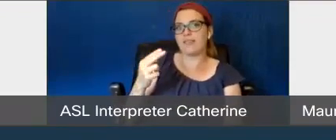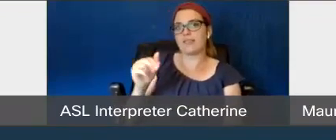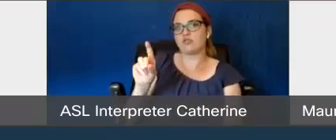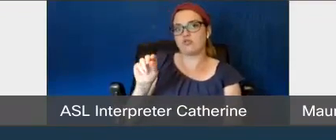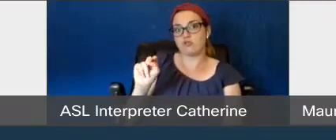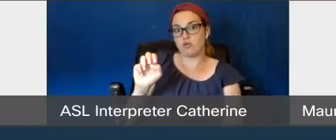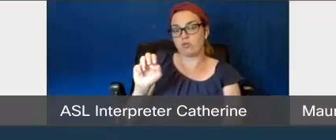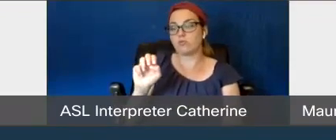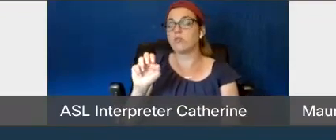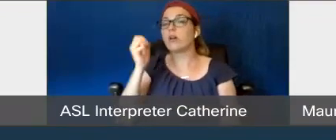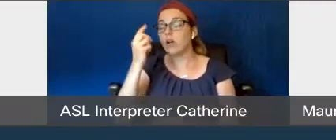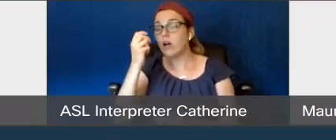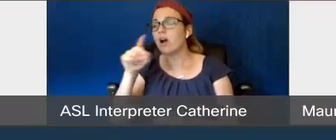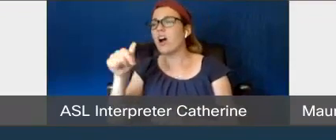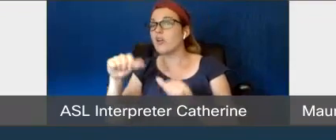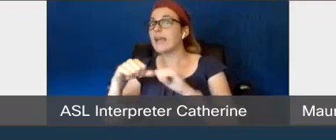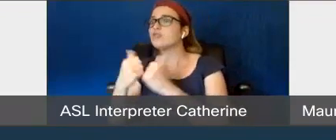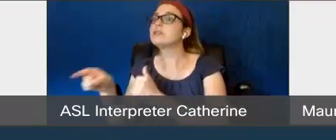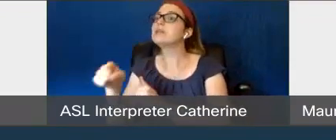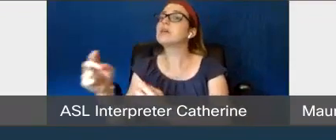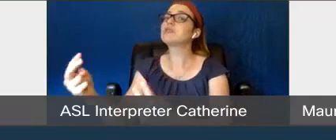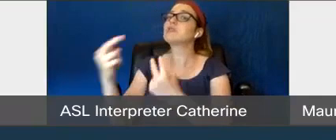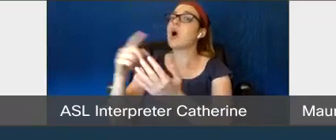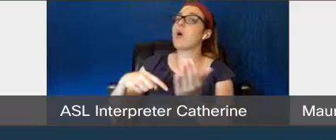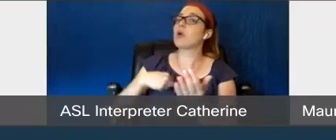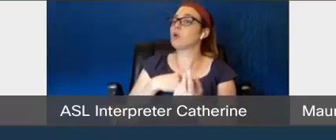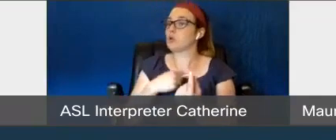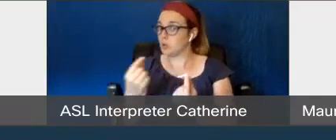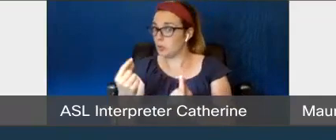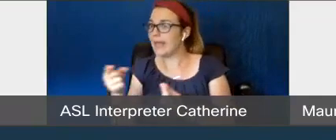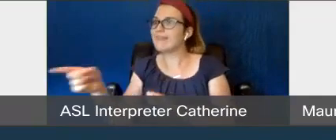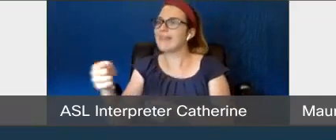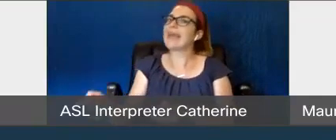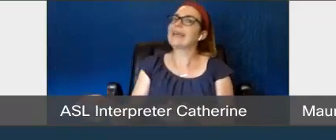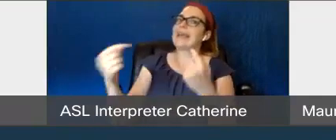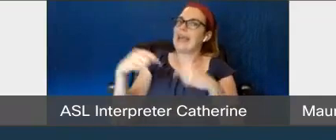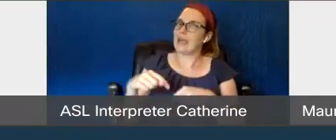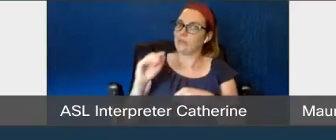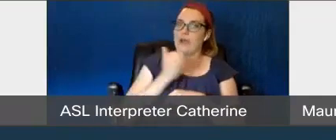and had to buy into what we're trying to do, they came to the table and offered us their assistance too